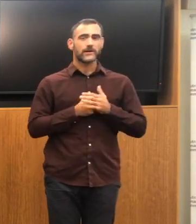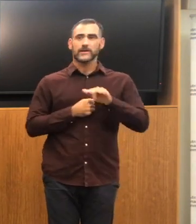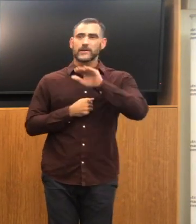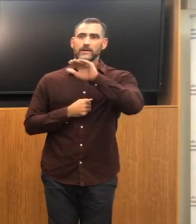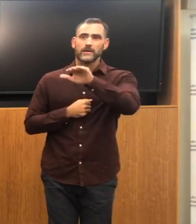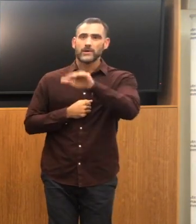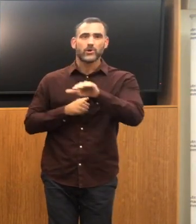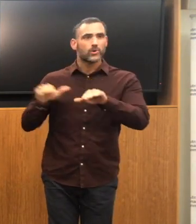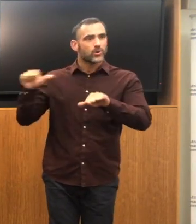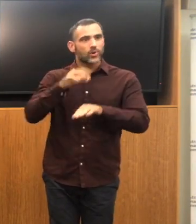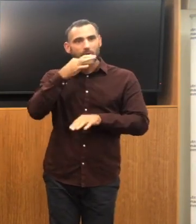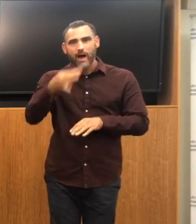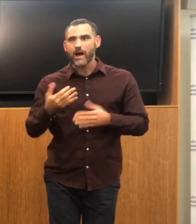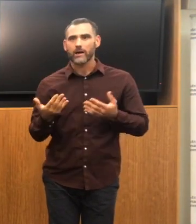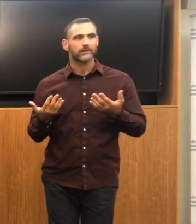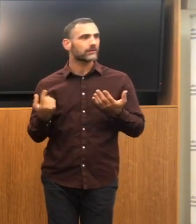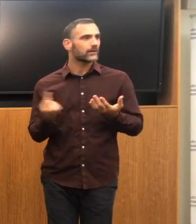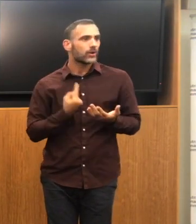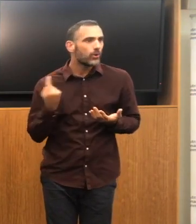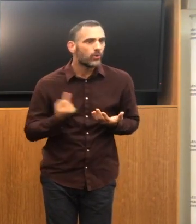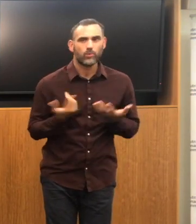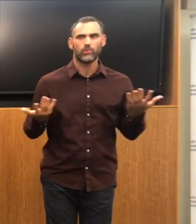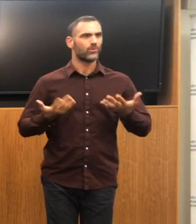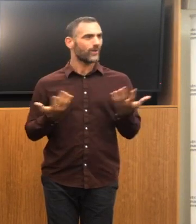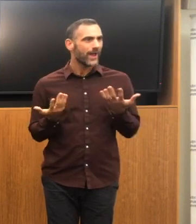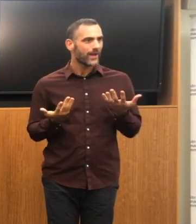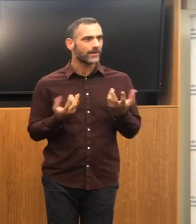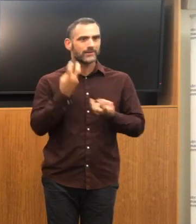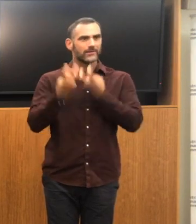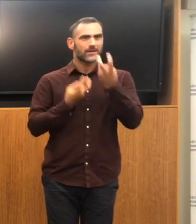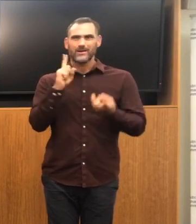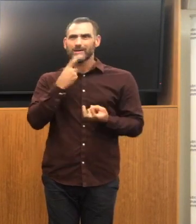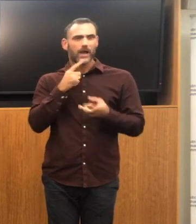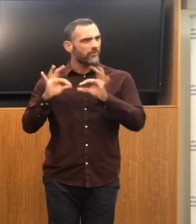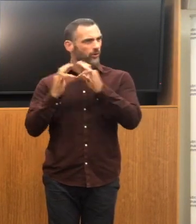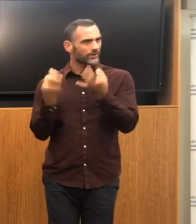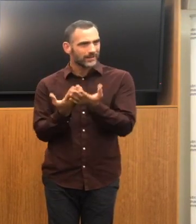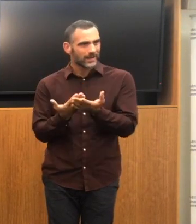So it's a matter, I think, of breaking through some of this,